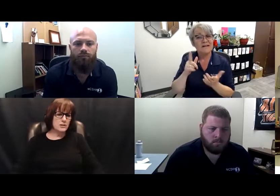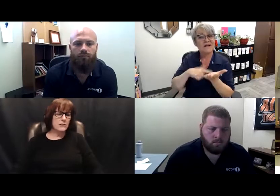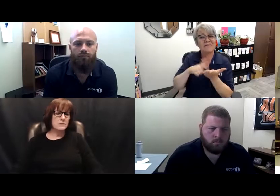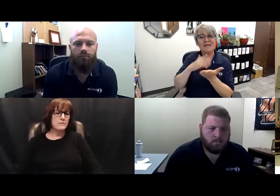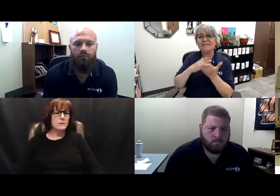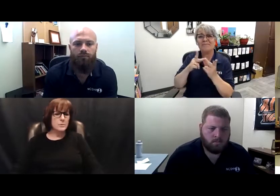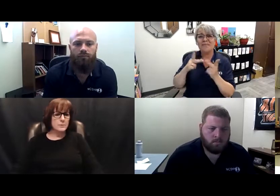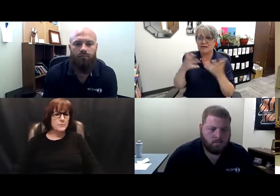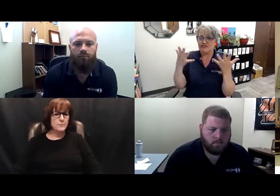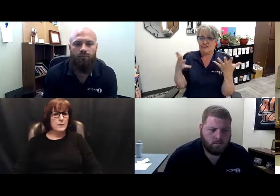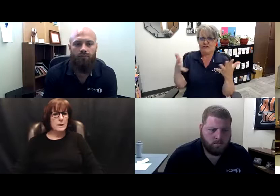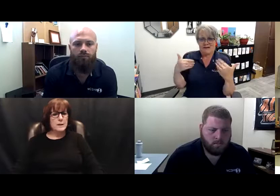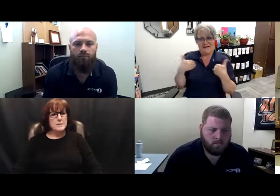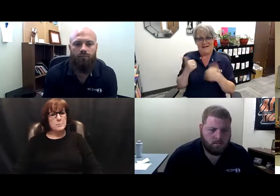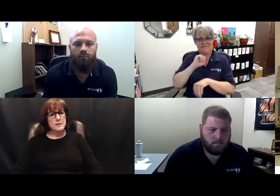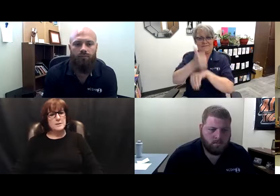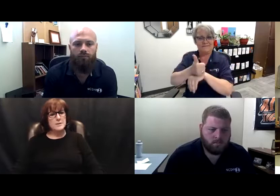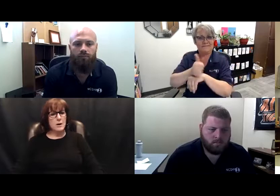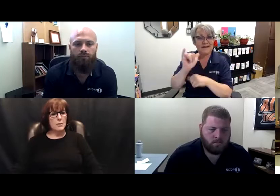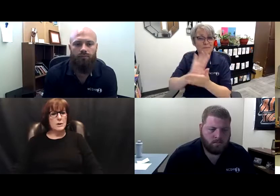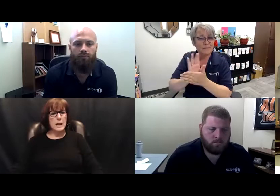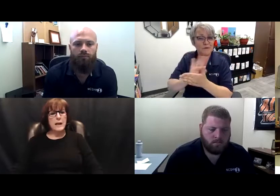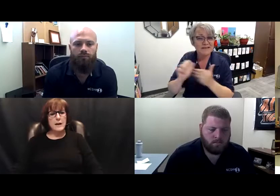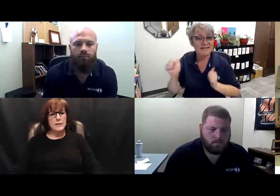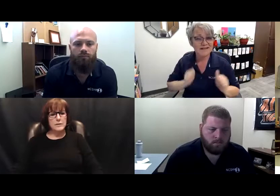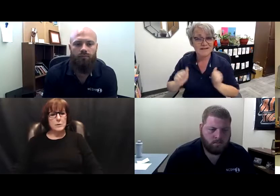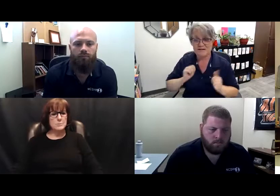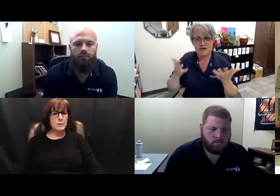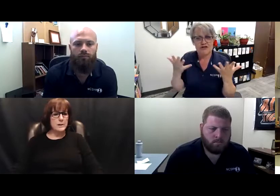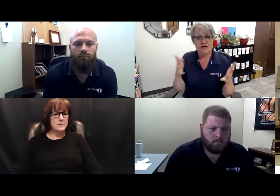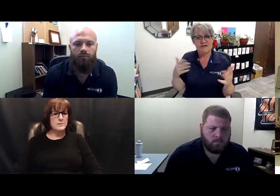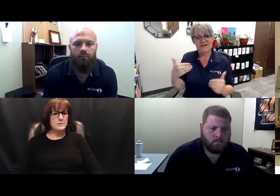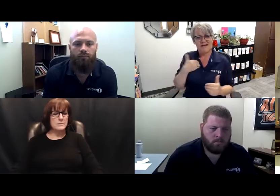that's available. Some places already have those in place.